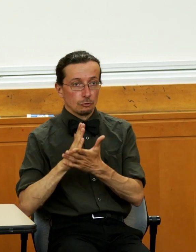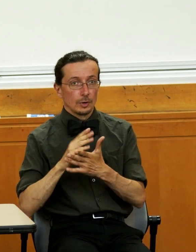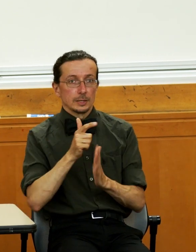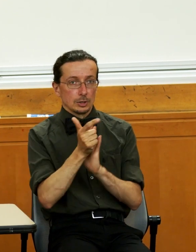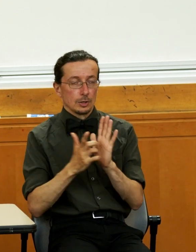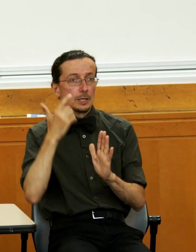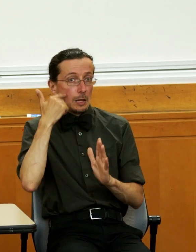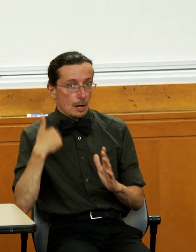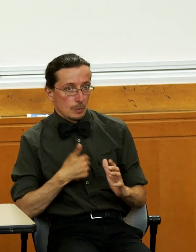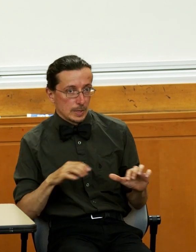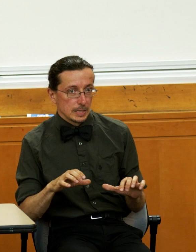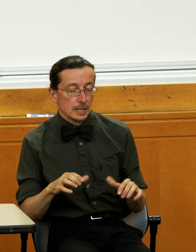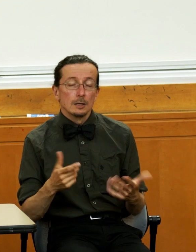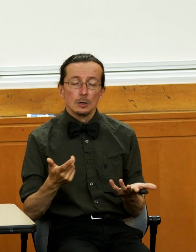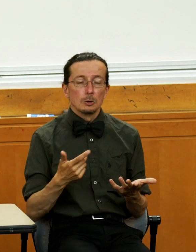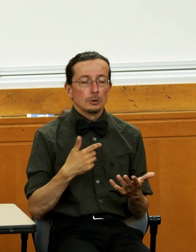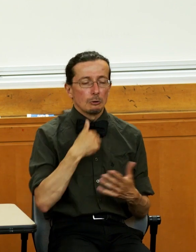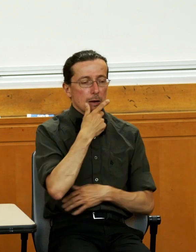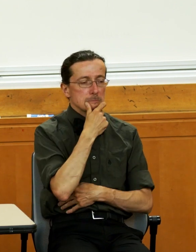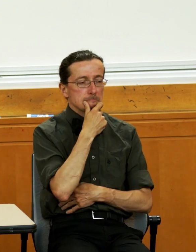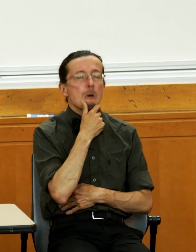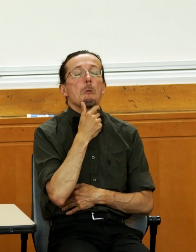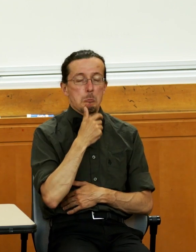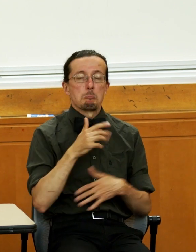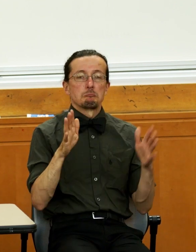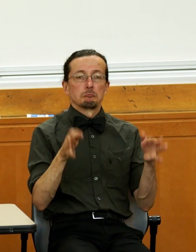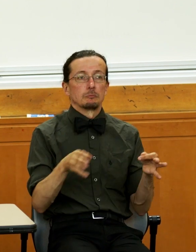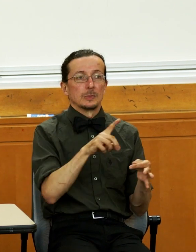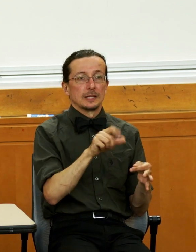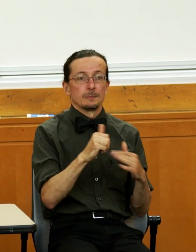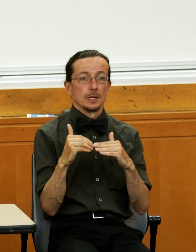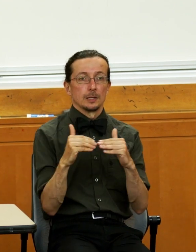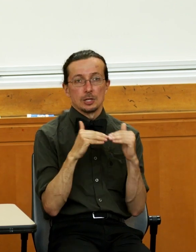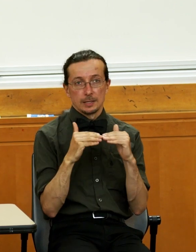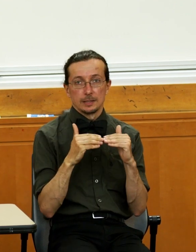So, I chose Disability Justice to indicate my desire to do both and, particularly,